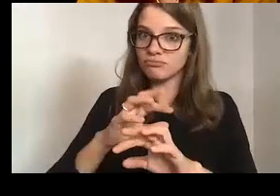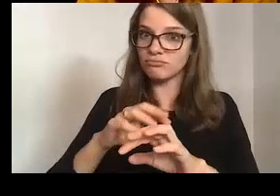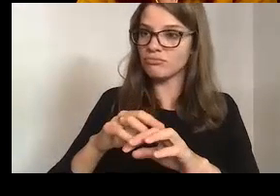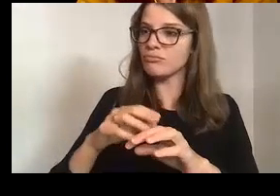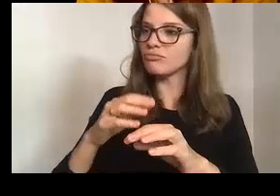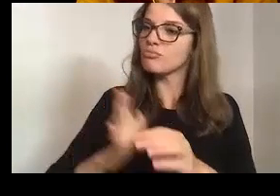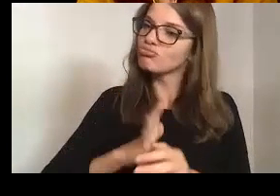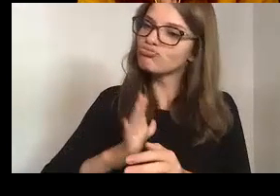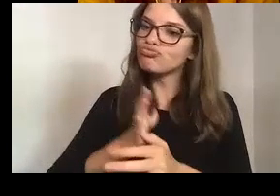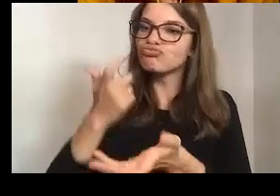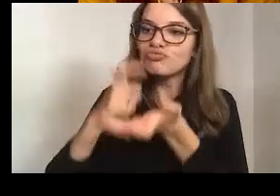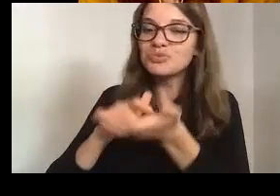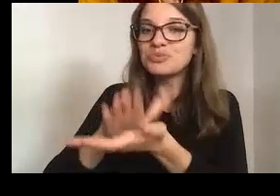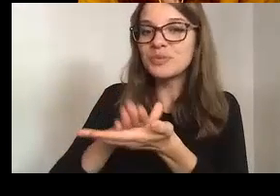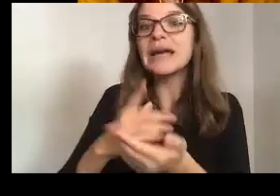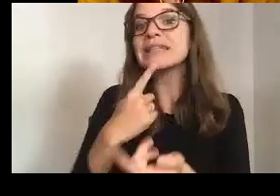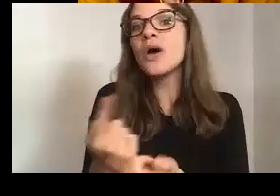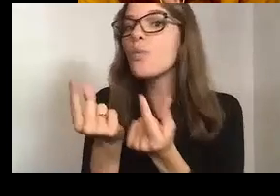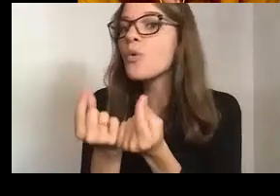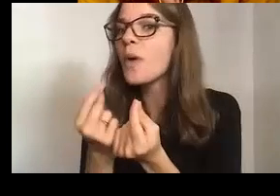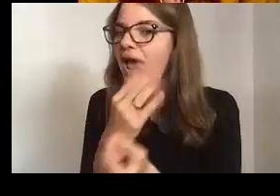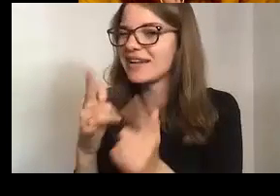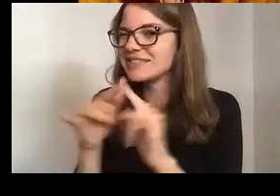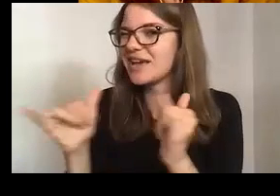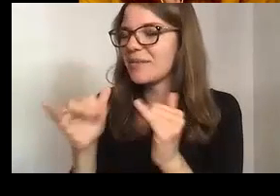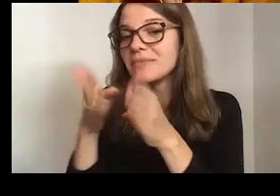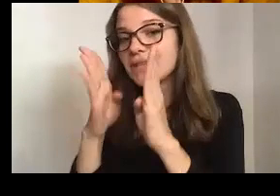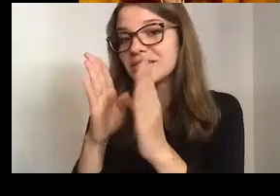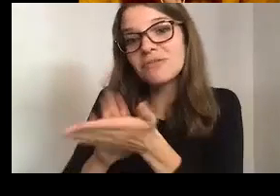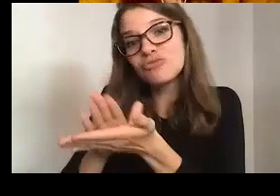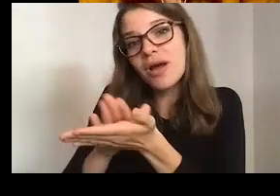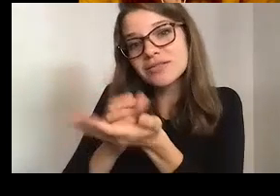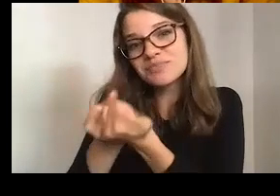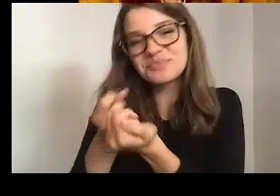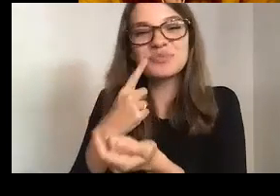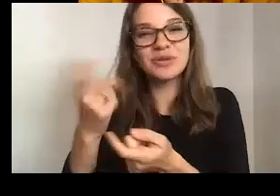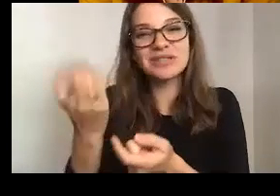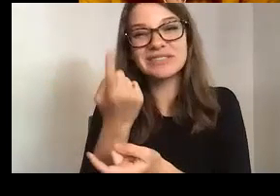what to do and also to give that that attention or praise when something is good that they've done